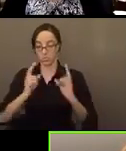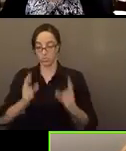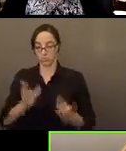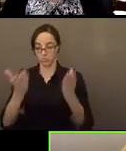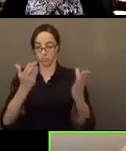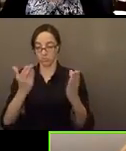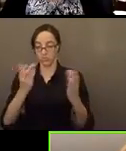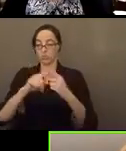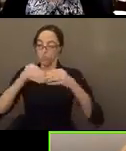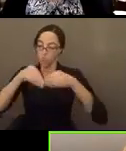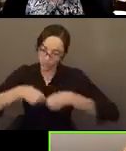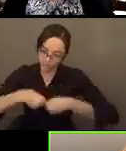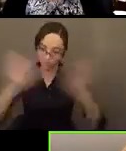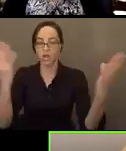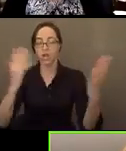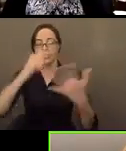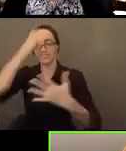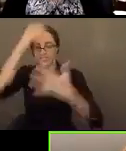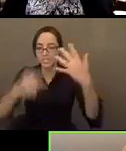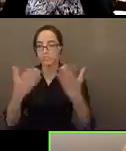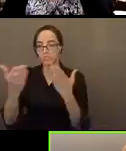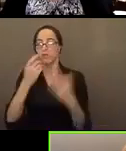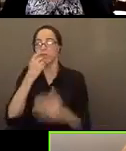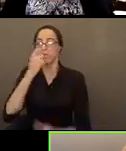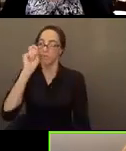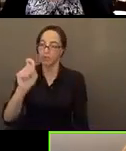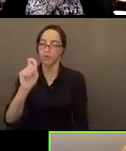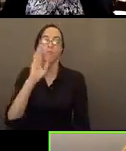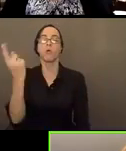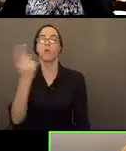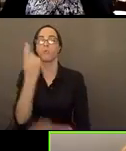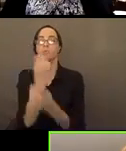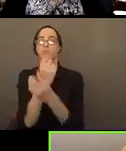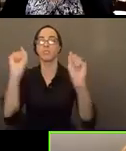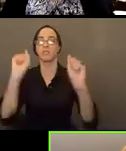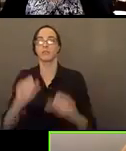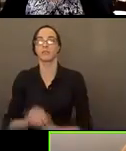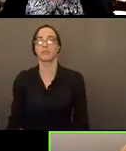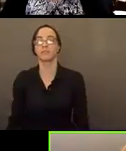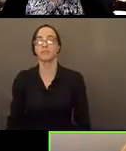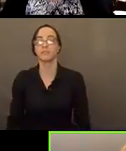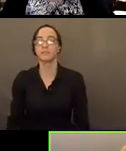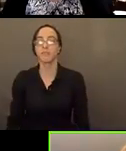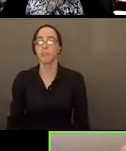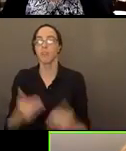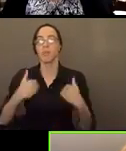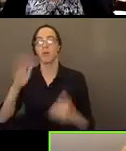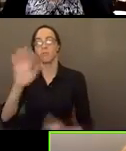you will always be safe um okay we've got about five minutes and i want to let each one of you